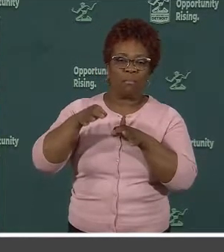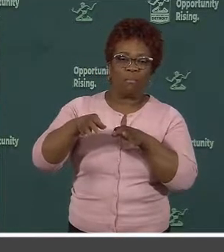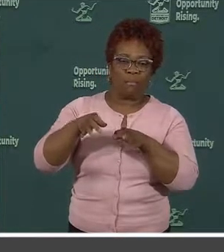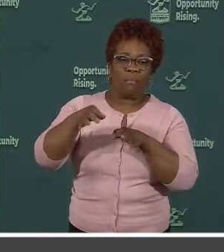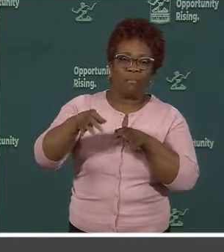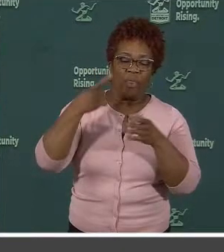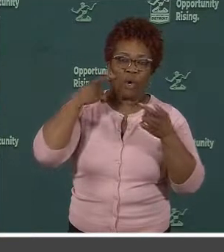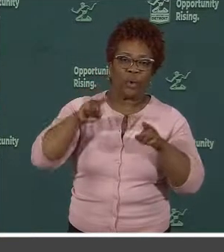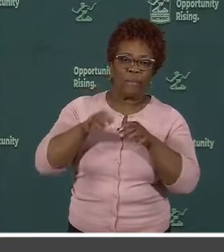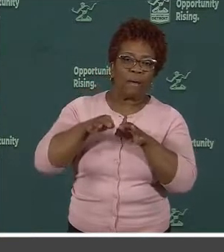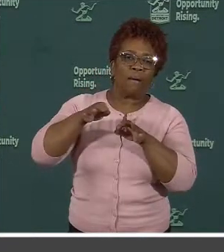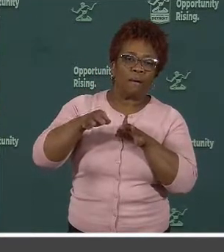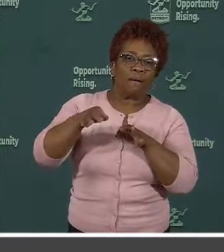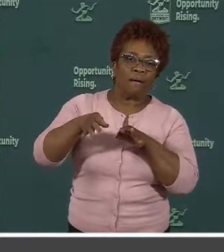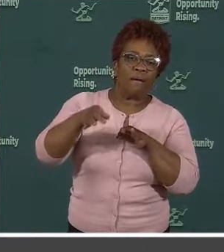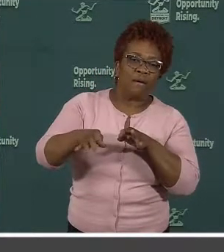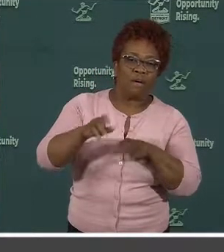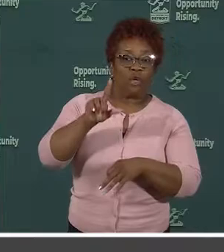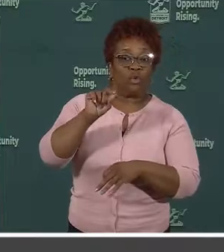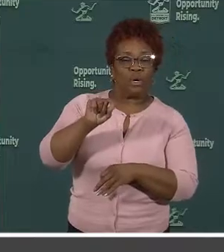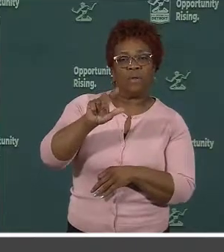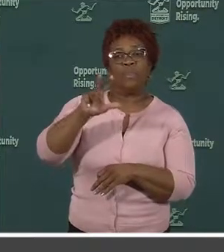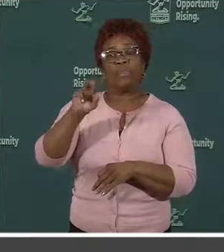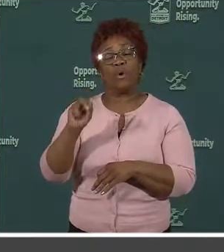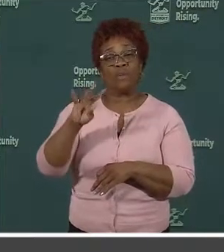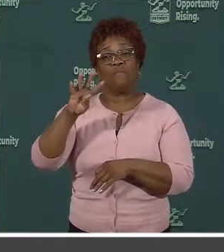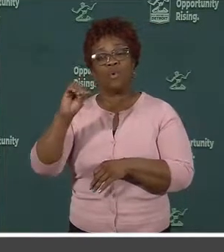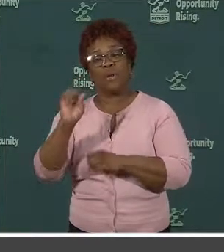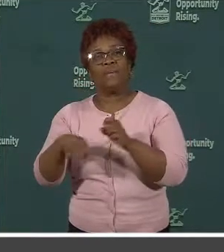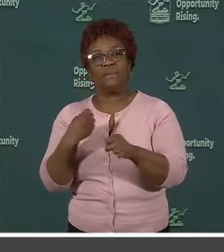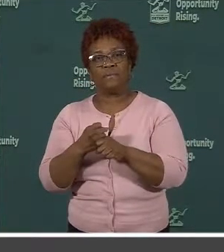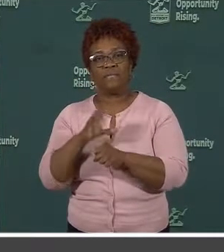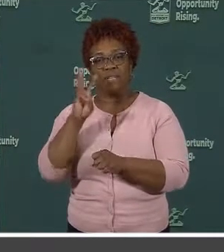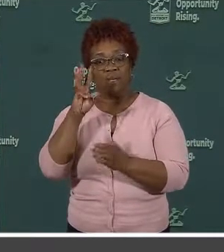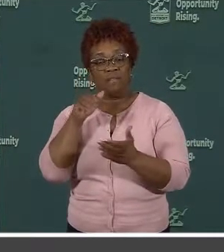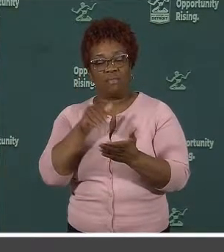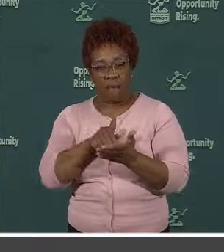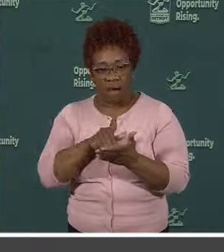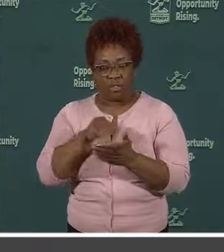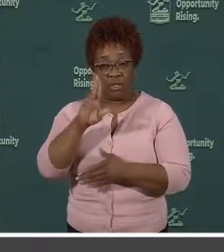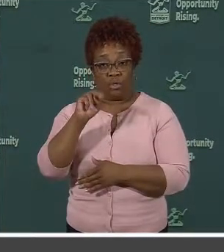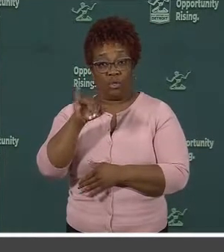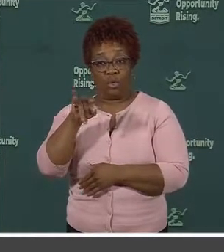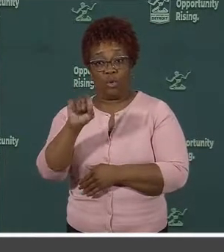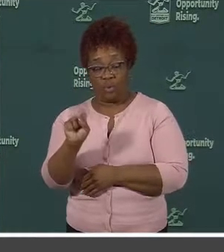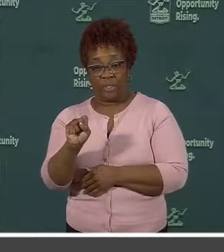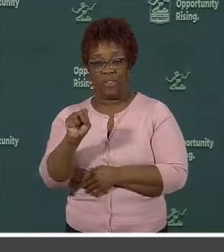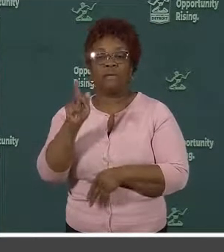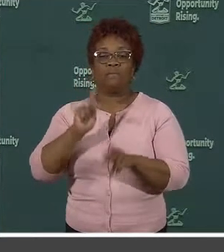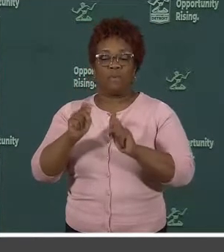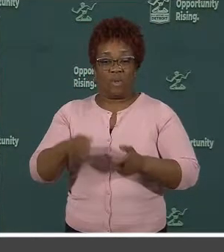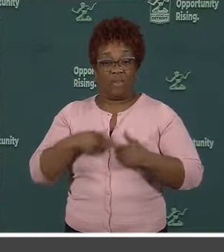THOUSAND UNITS THE PEOPLE LIVING IN THEM ARE SECURE FOR ANOTHER 20 OR 30 YEARS AND THE OTHER FOUR THOUSAND WE'RE GOING